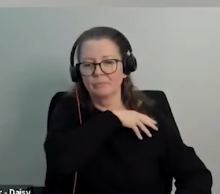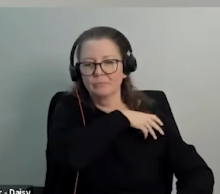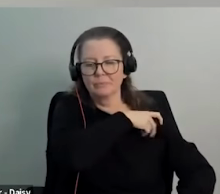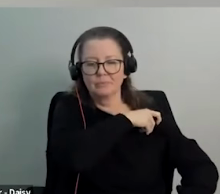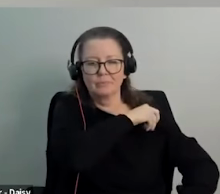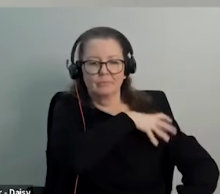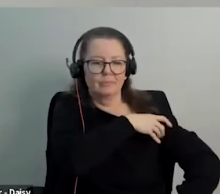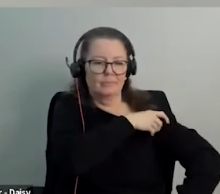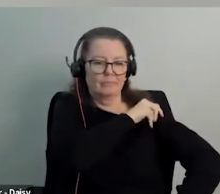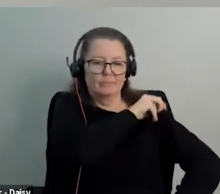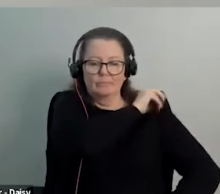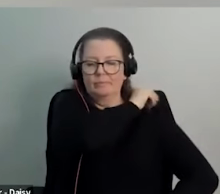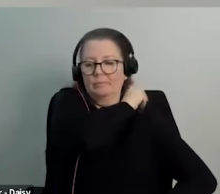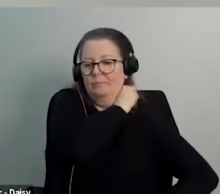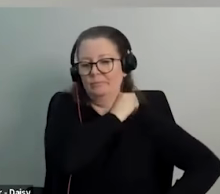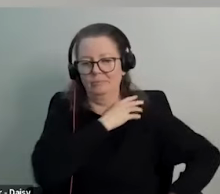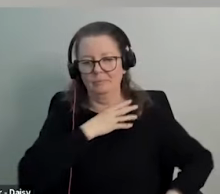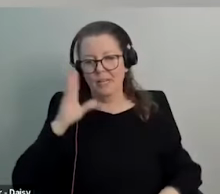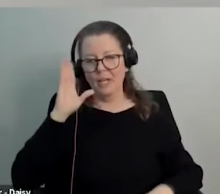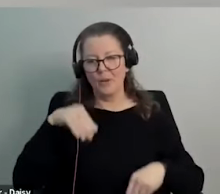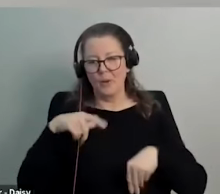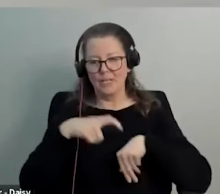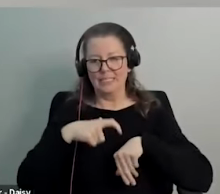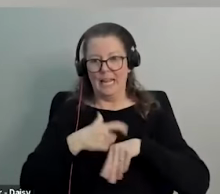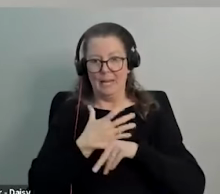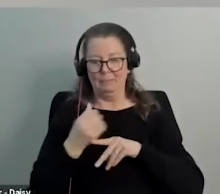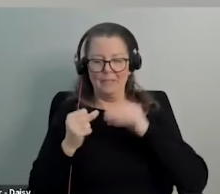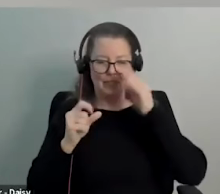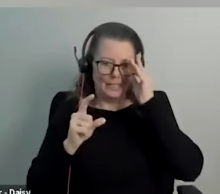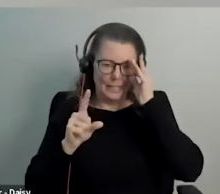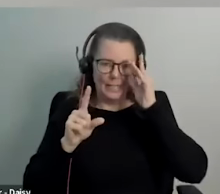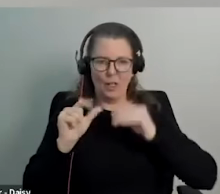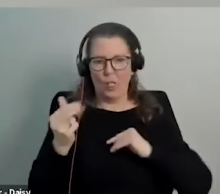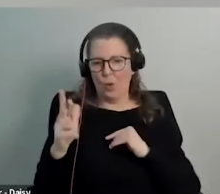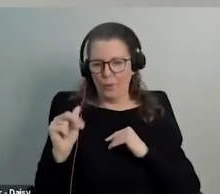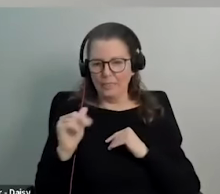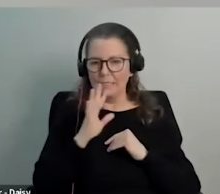I know we're coming up on time, I'll just add totally agree. I think it can be helpful.